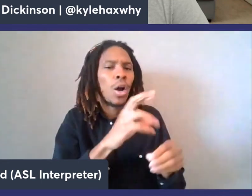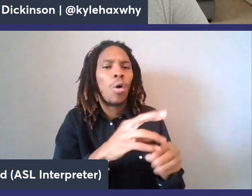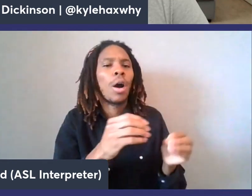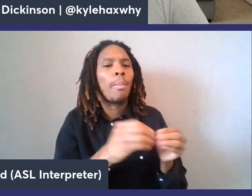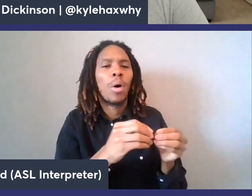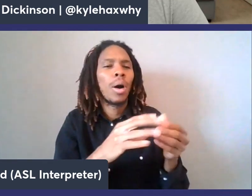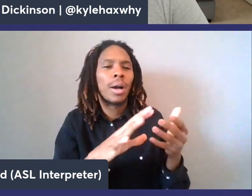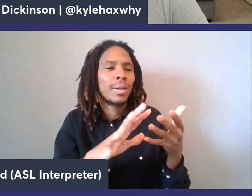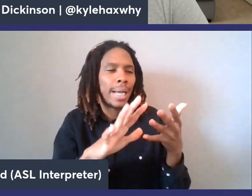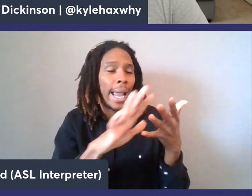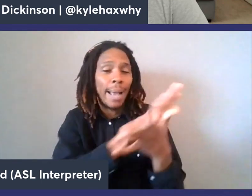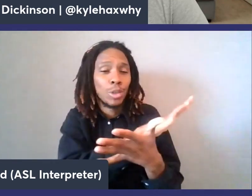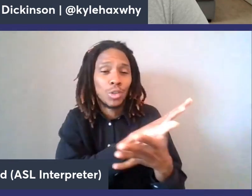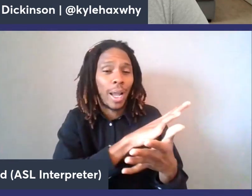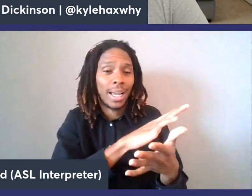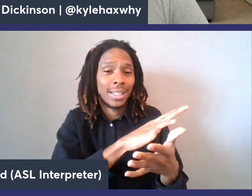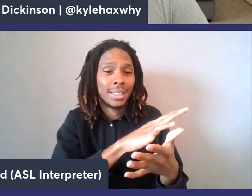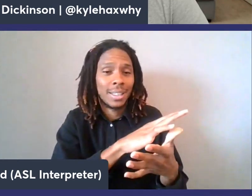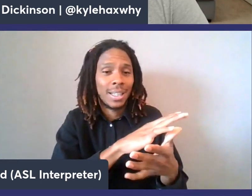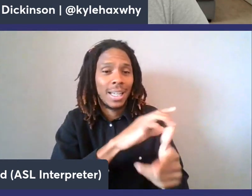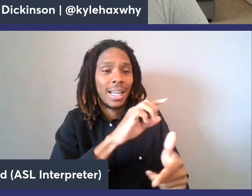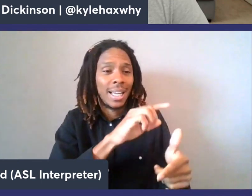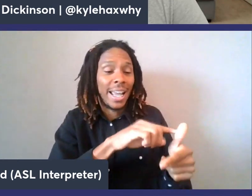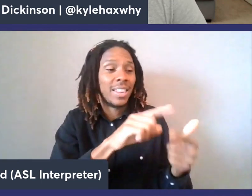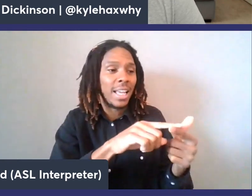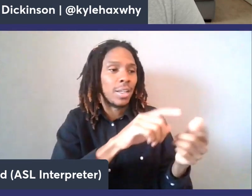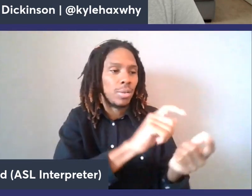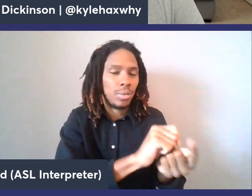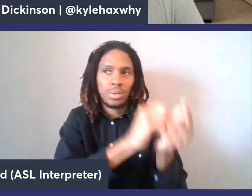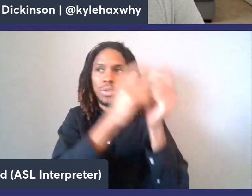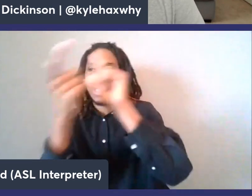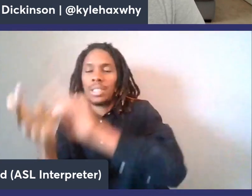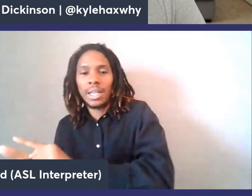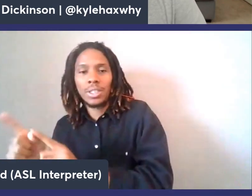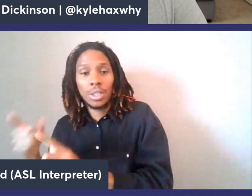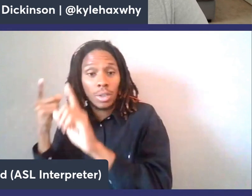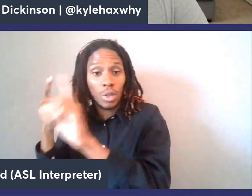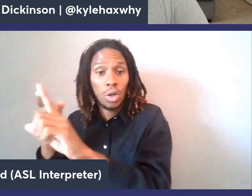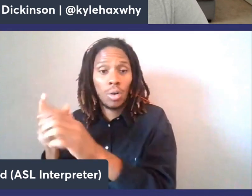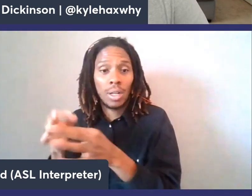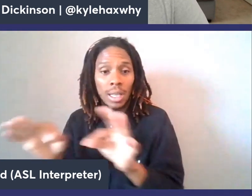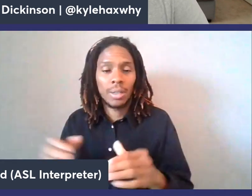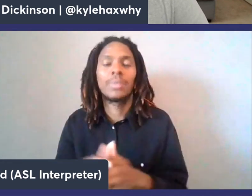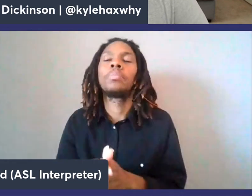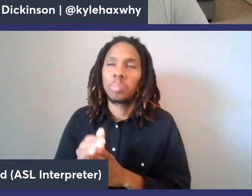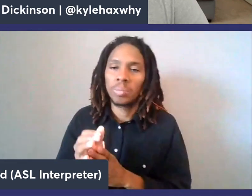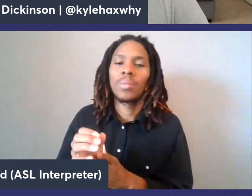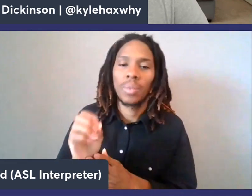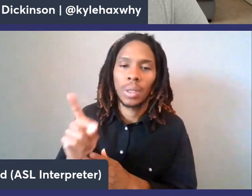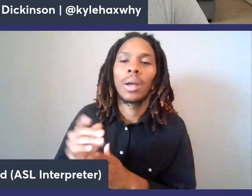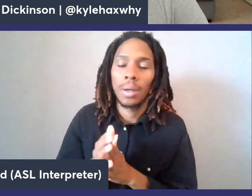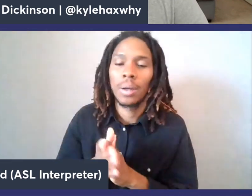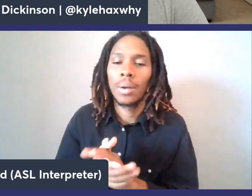or central form and then get translated back out? So the way it happens is when we,